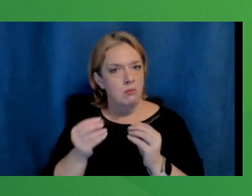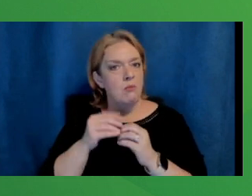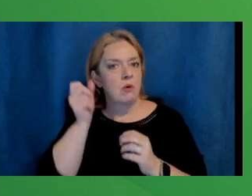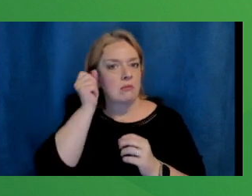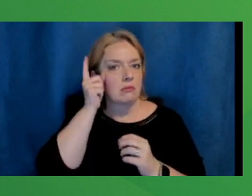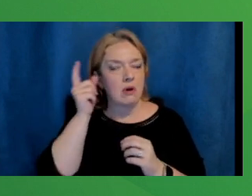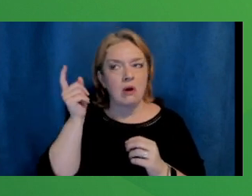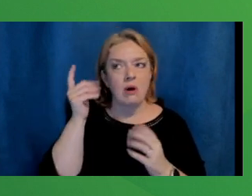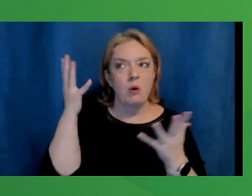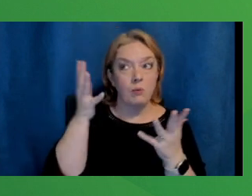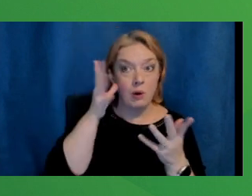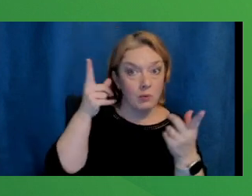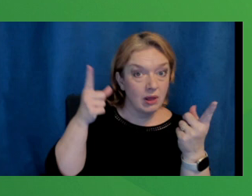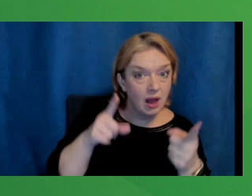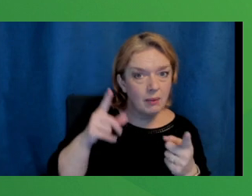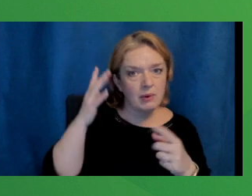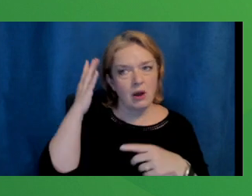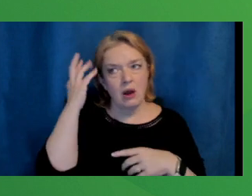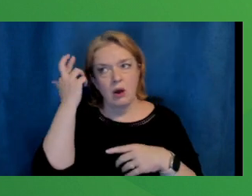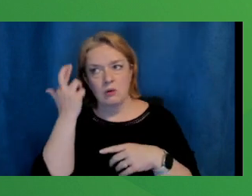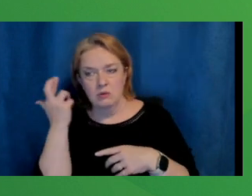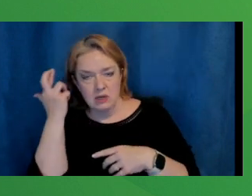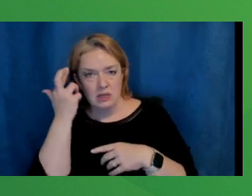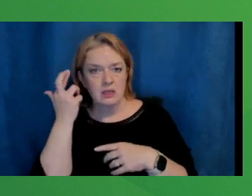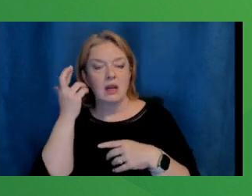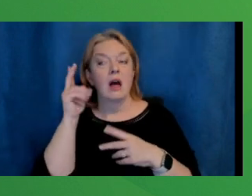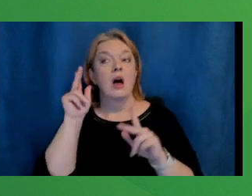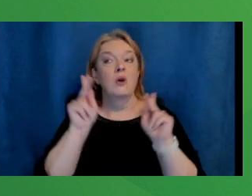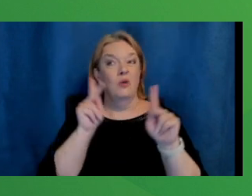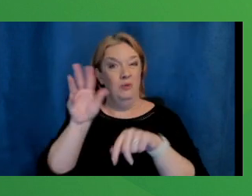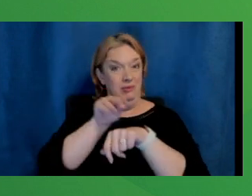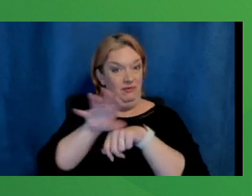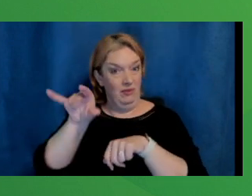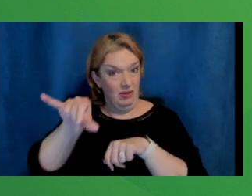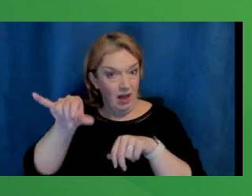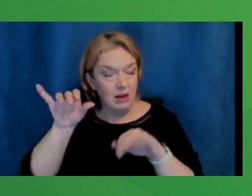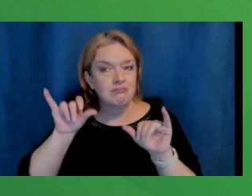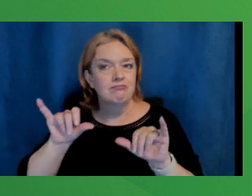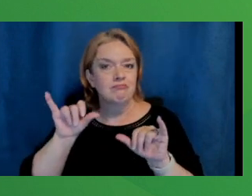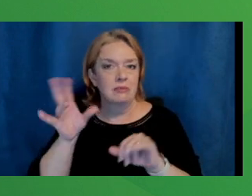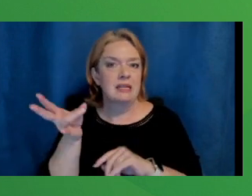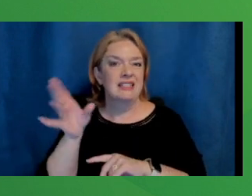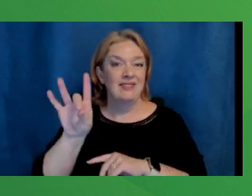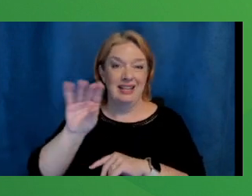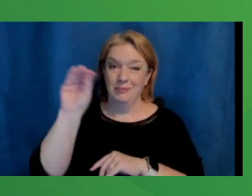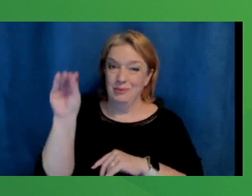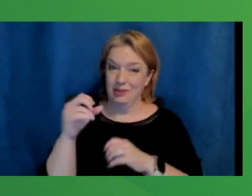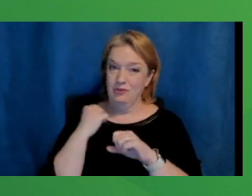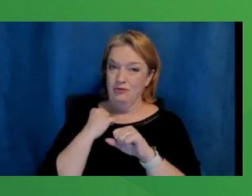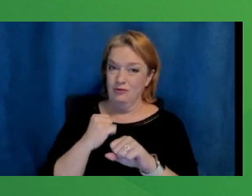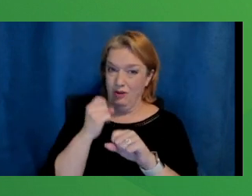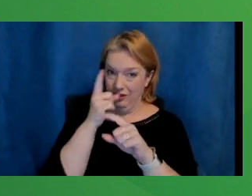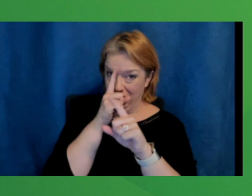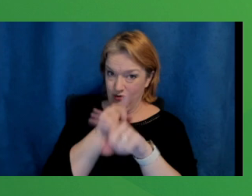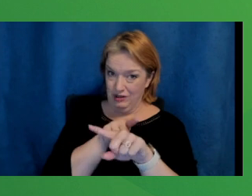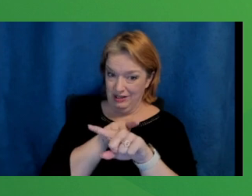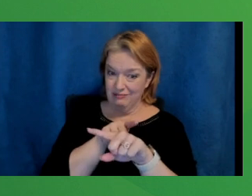human-induced. We went from strongly agree to 78% to strongly agree, 84%. Next slide.